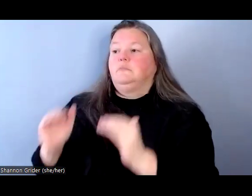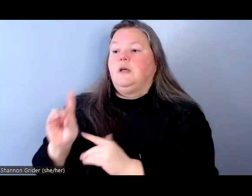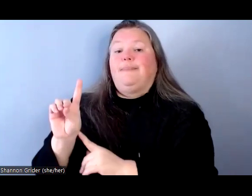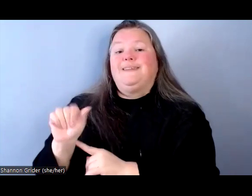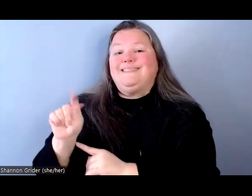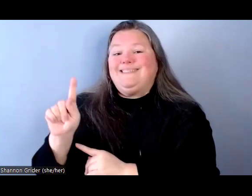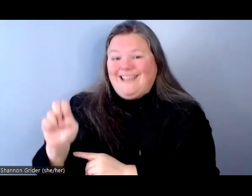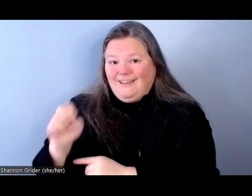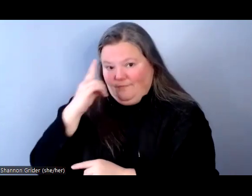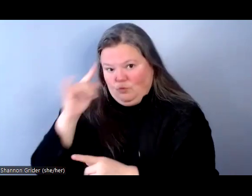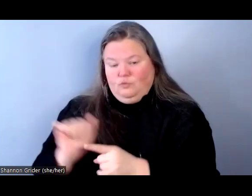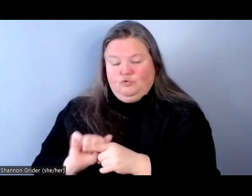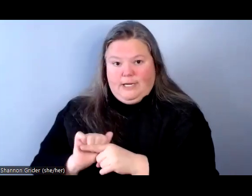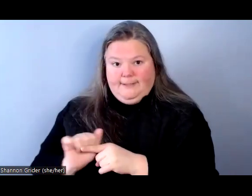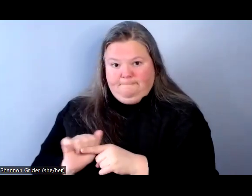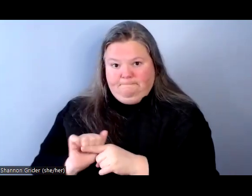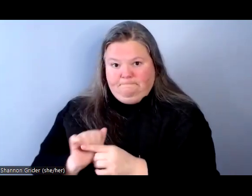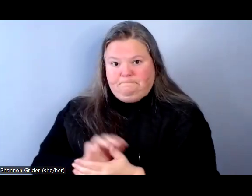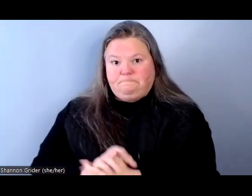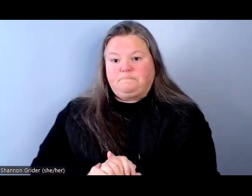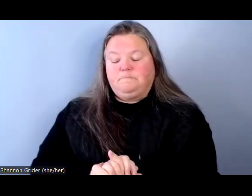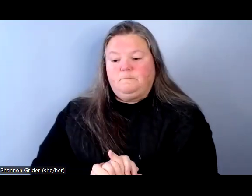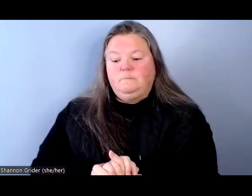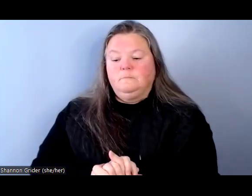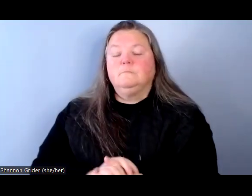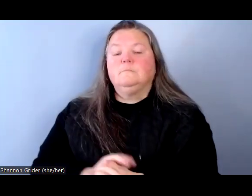hours you earned and the date of the training.